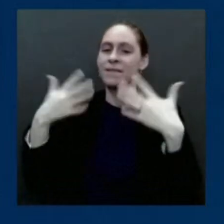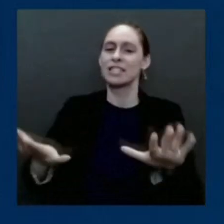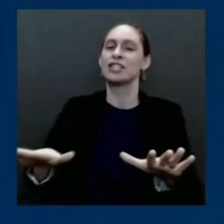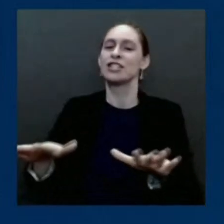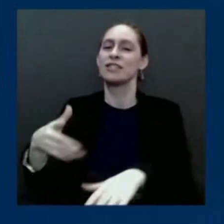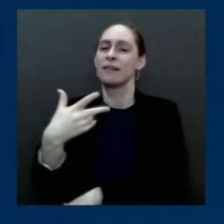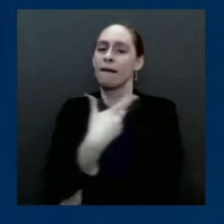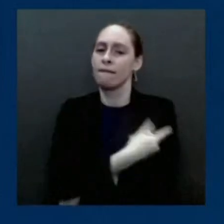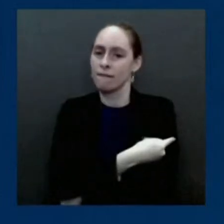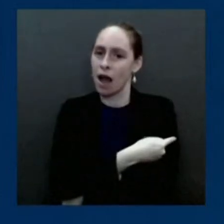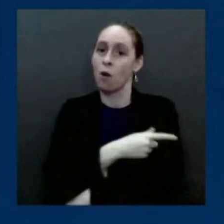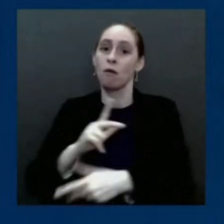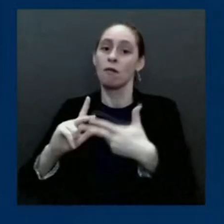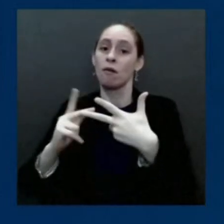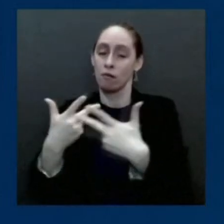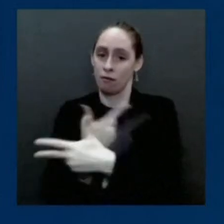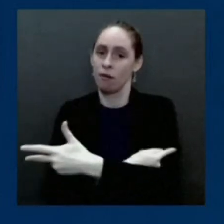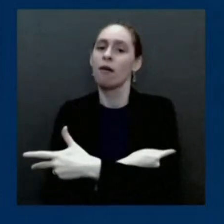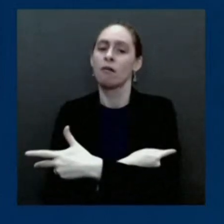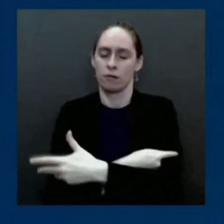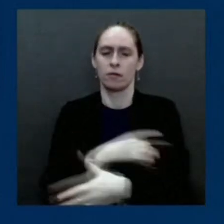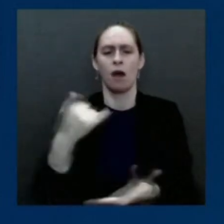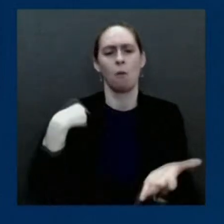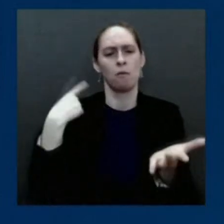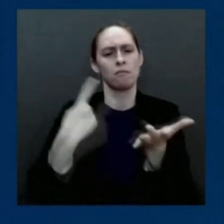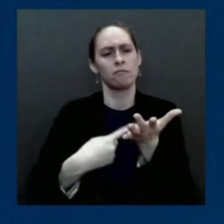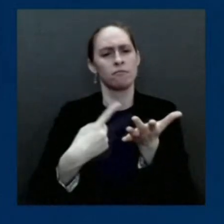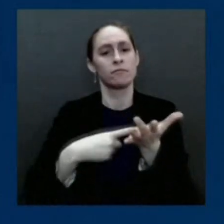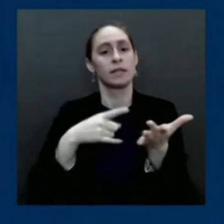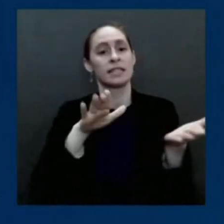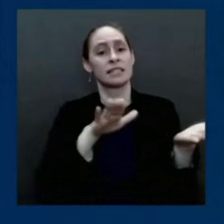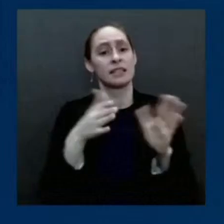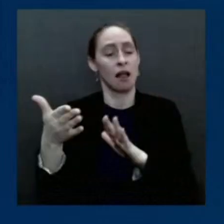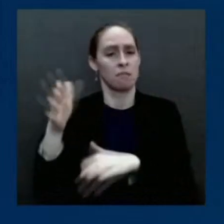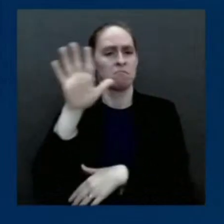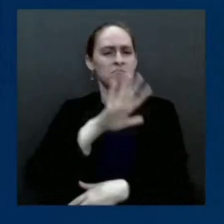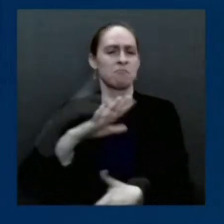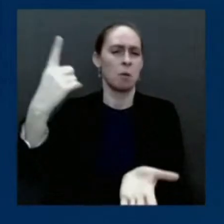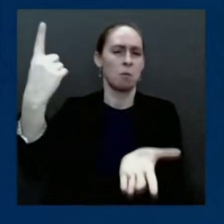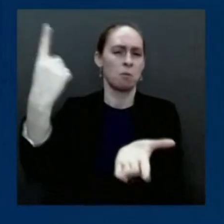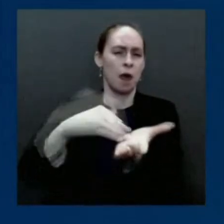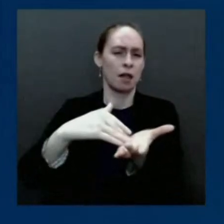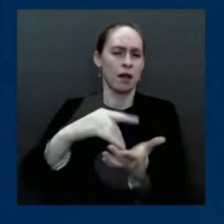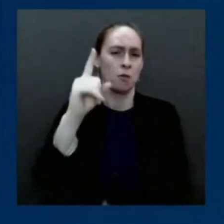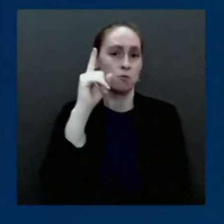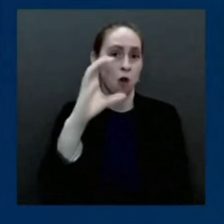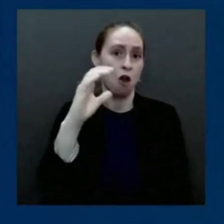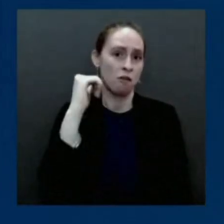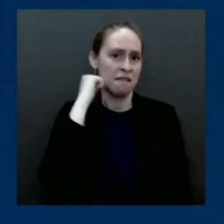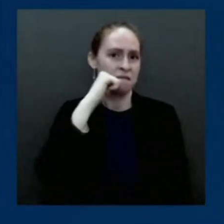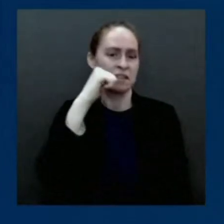AVERE OFDAILY DEATHS ARE 1100 PER DAY A DECREASE OF 7% OVER THE PREVIOUS WEEK.